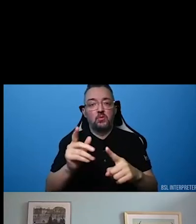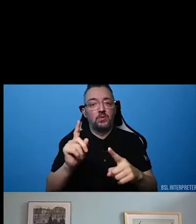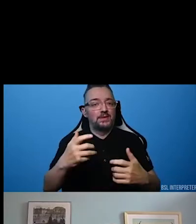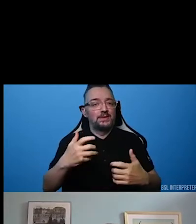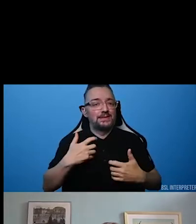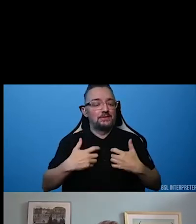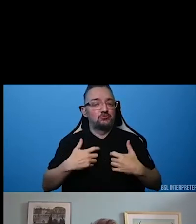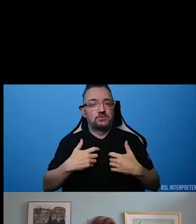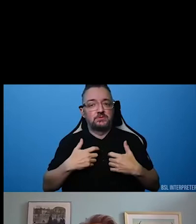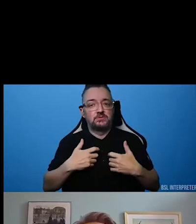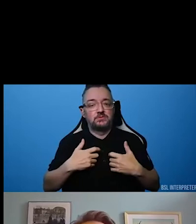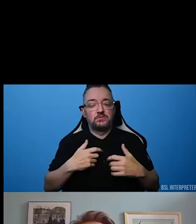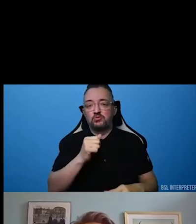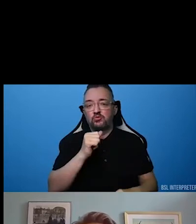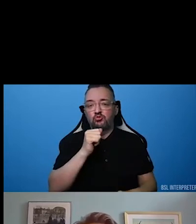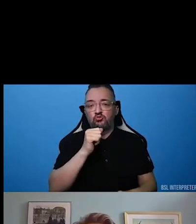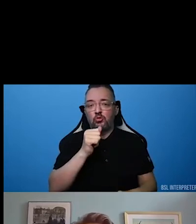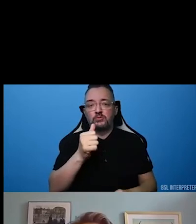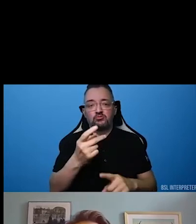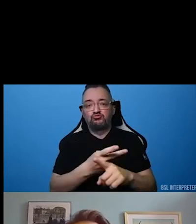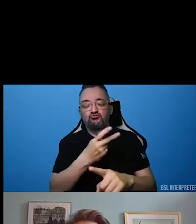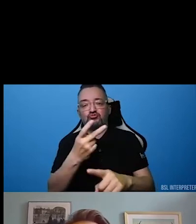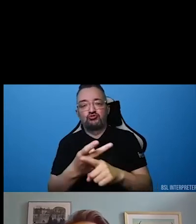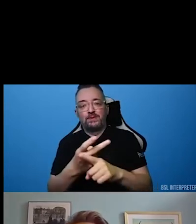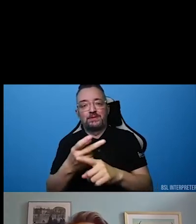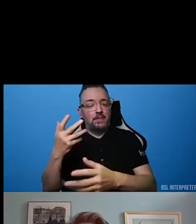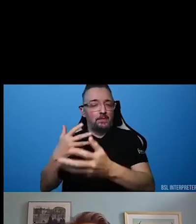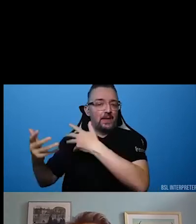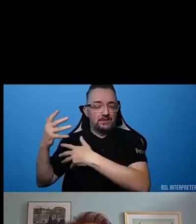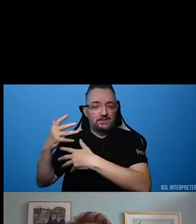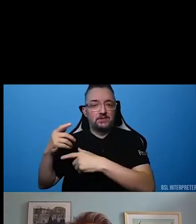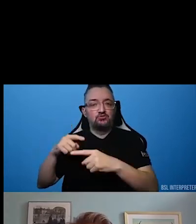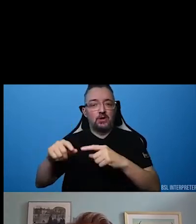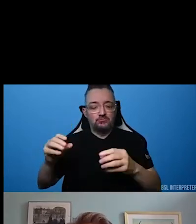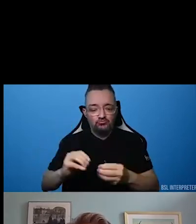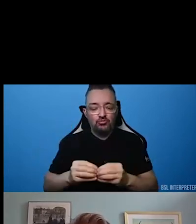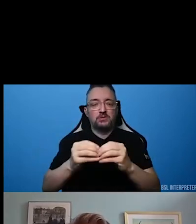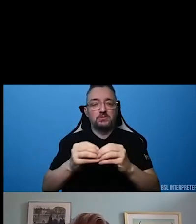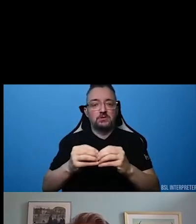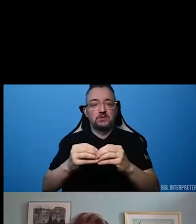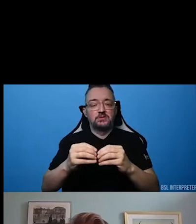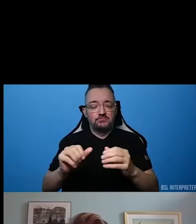to not repeat the mistakes of the past and to create a more just and equal present.